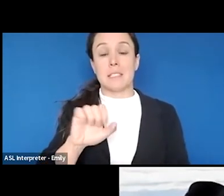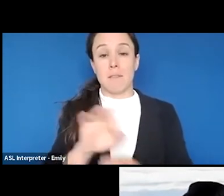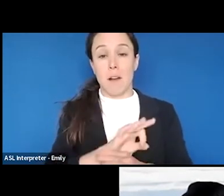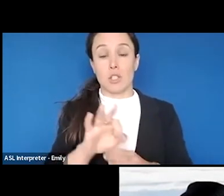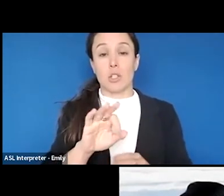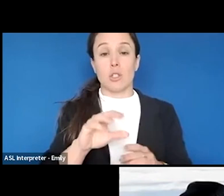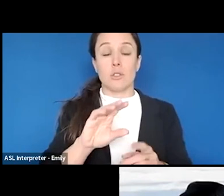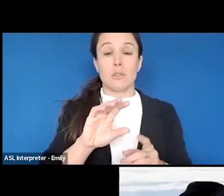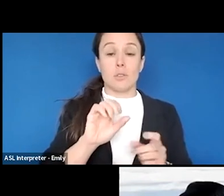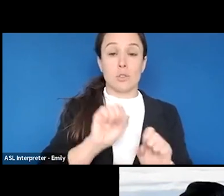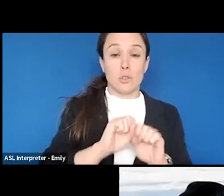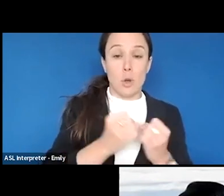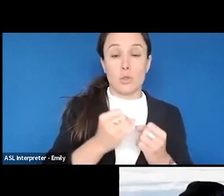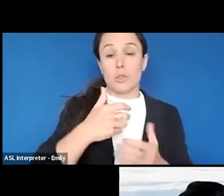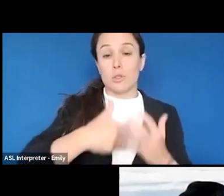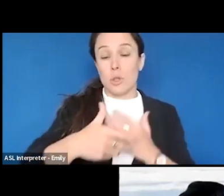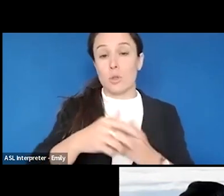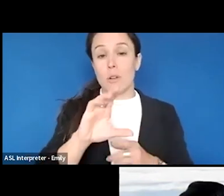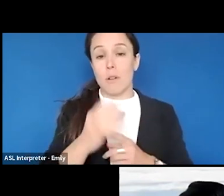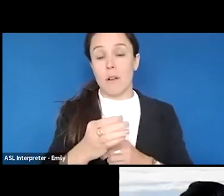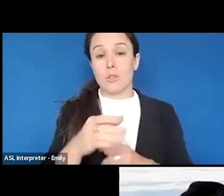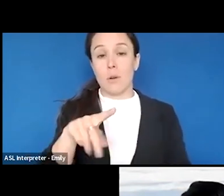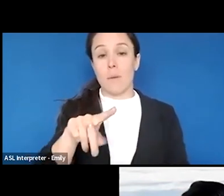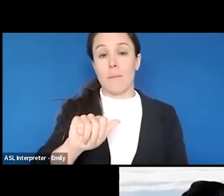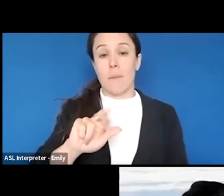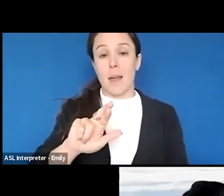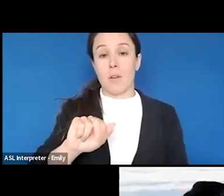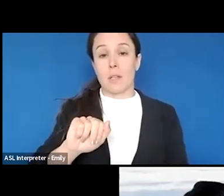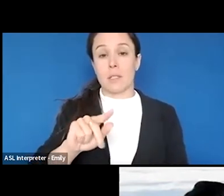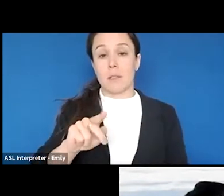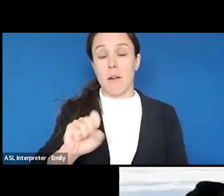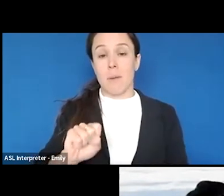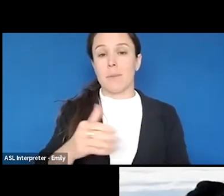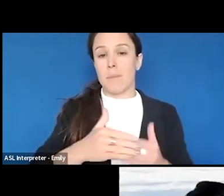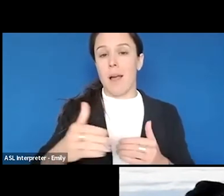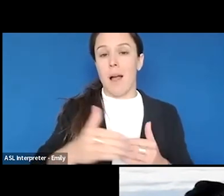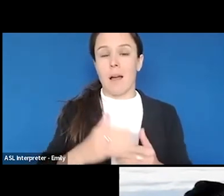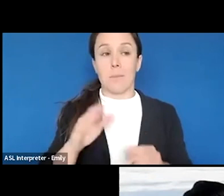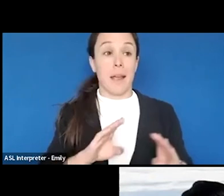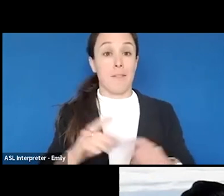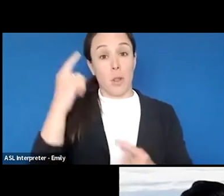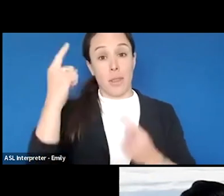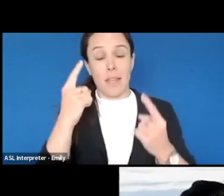paradigms beyond stimulus-response behavioral thinking via a new generation of interactive